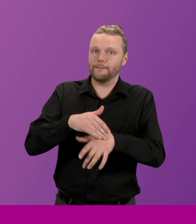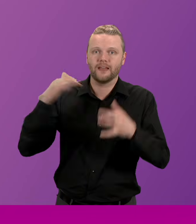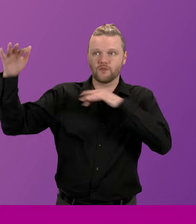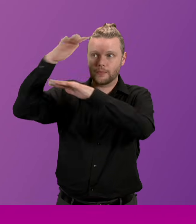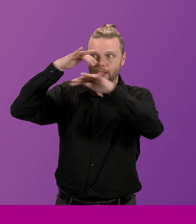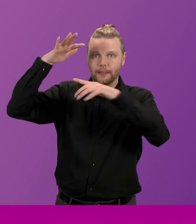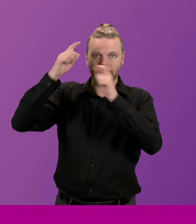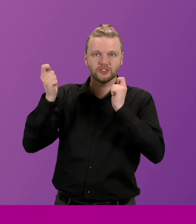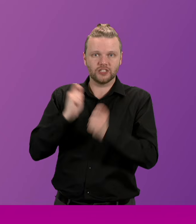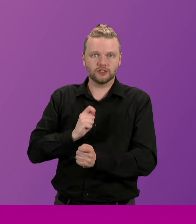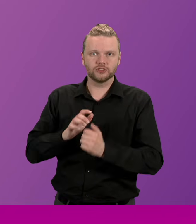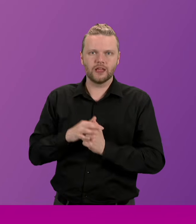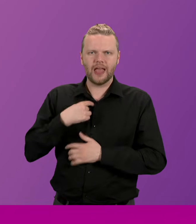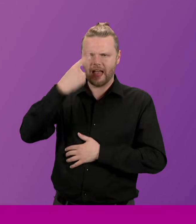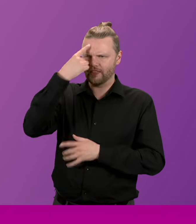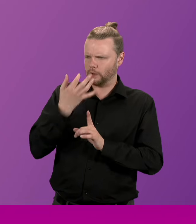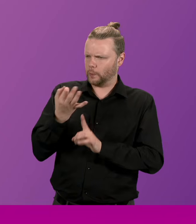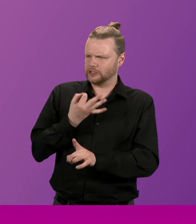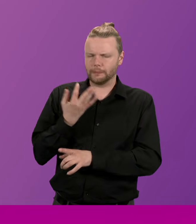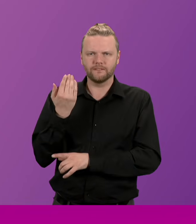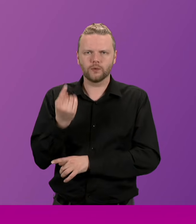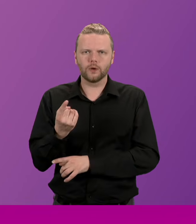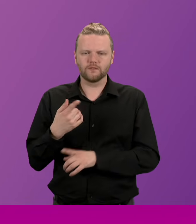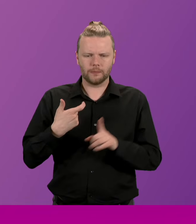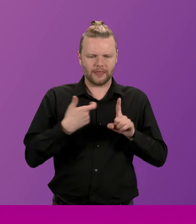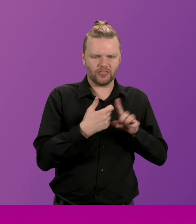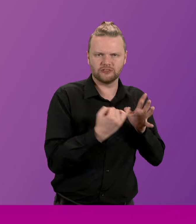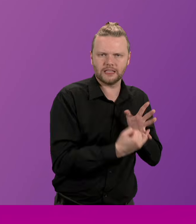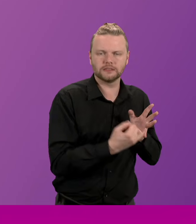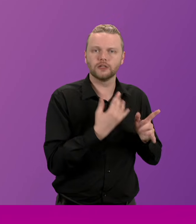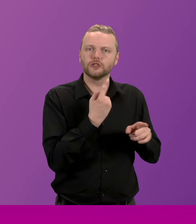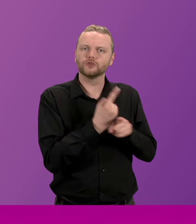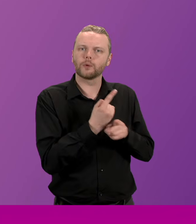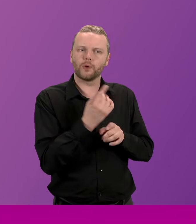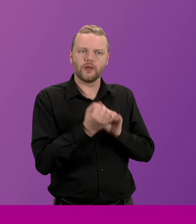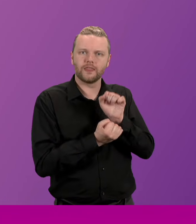Earlier, Katherine Sangster asked about the fire on Arthur’s Seat,